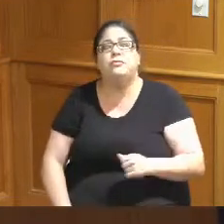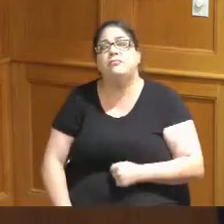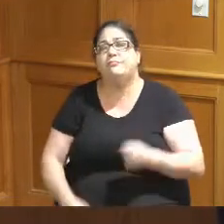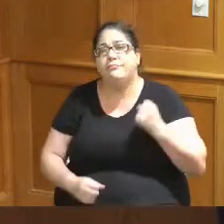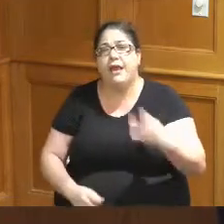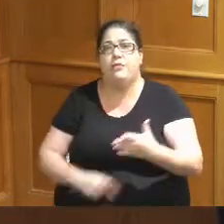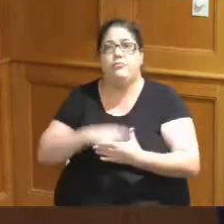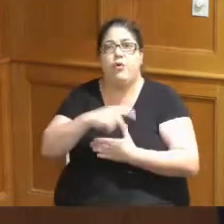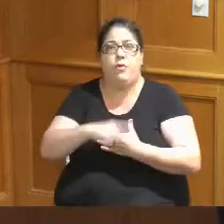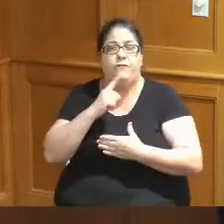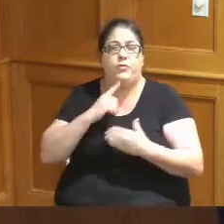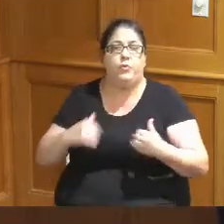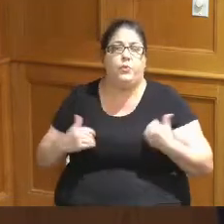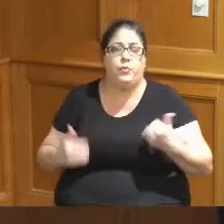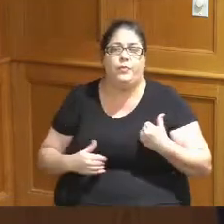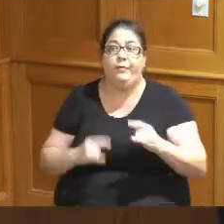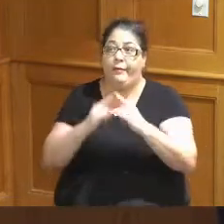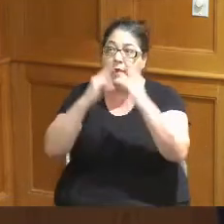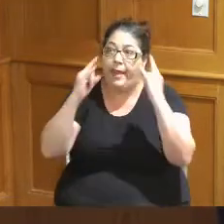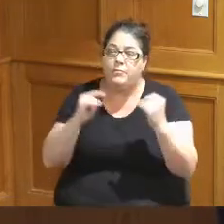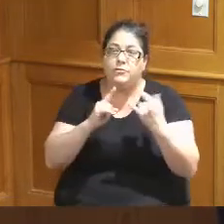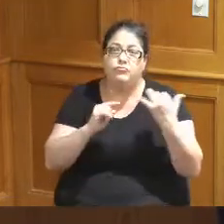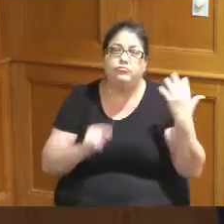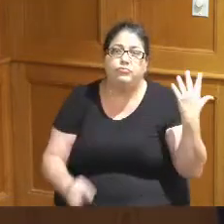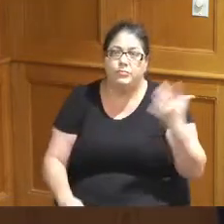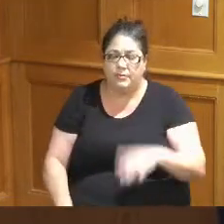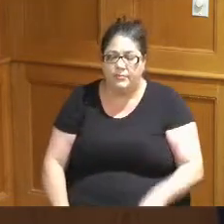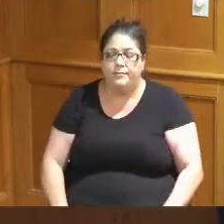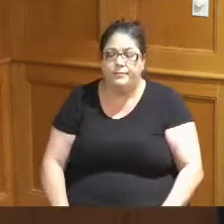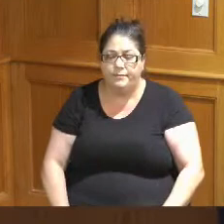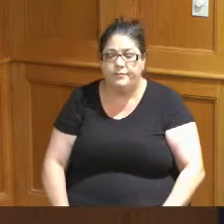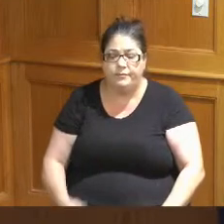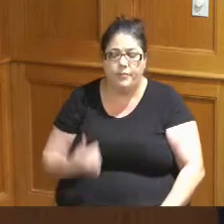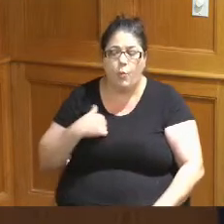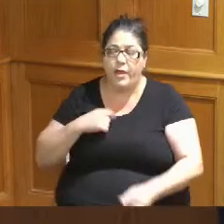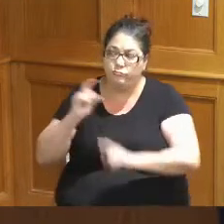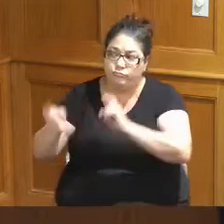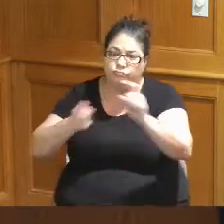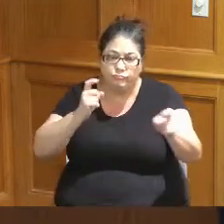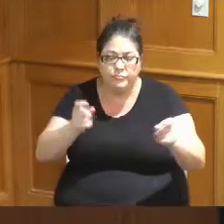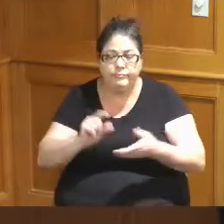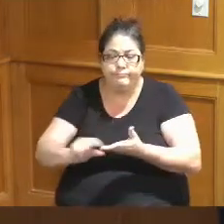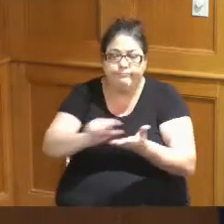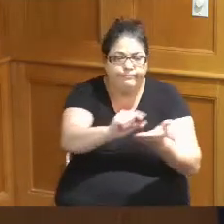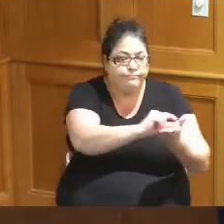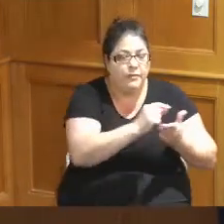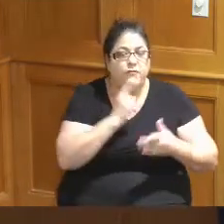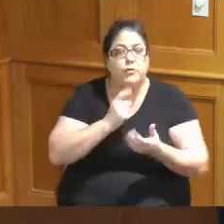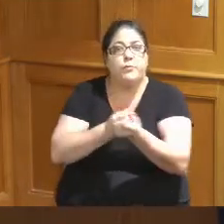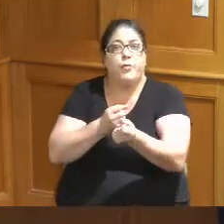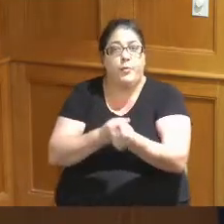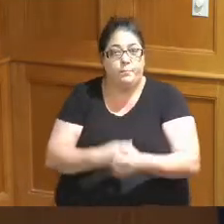for youth that are out there camps Etc that we've been able to support so very excited about that